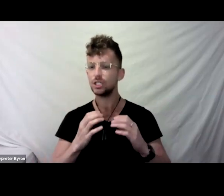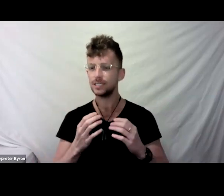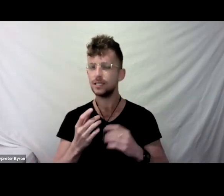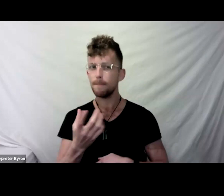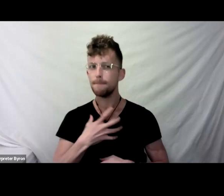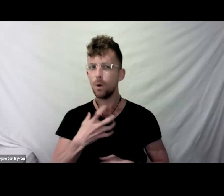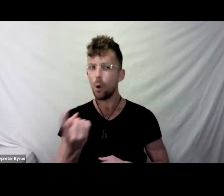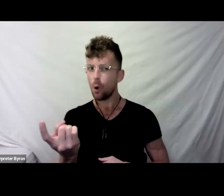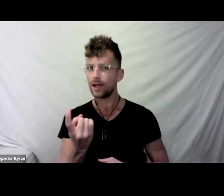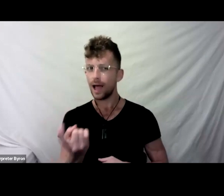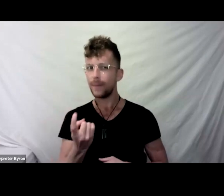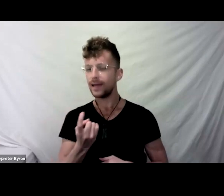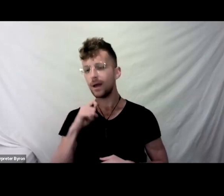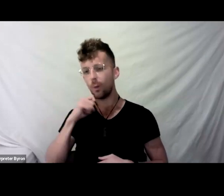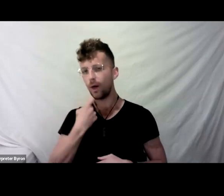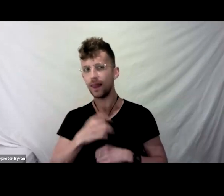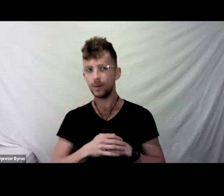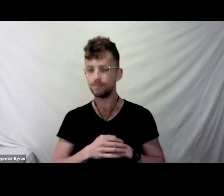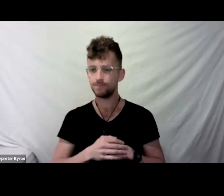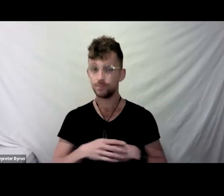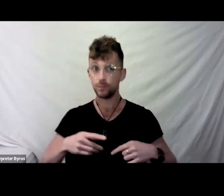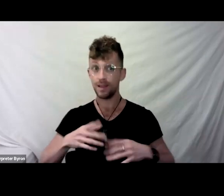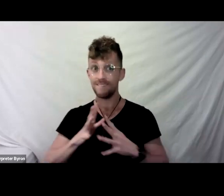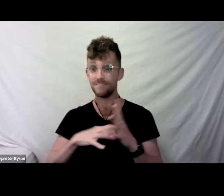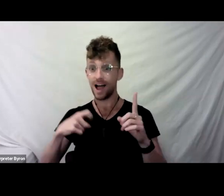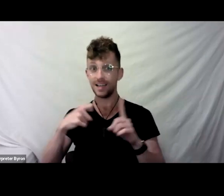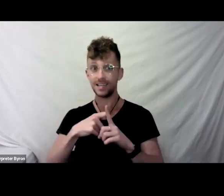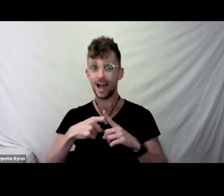we want to make things better for disabled people and their families.